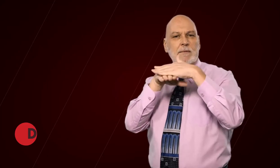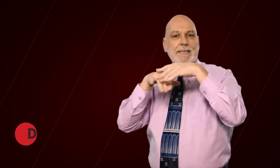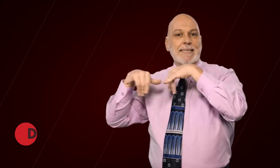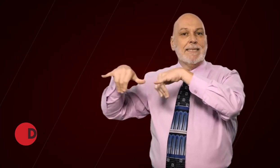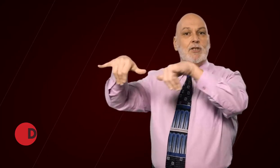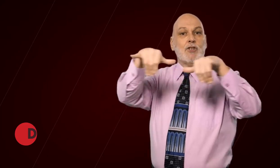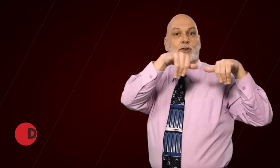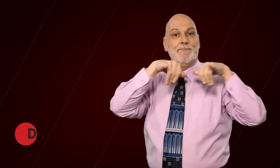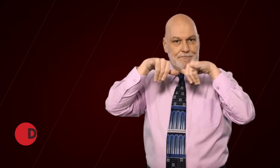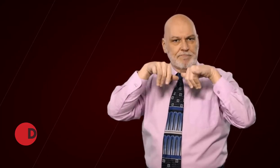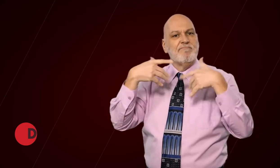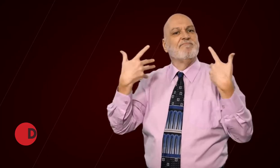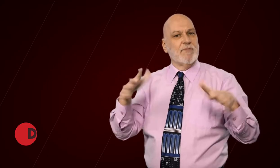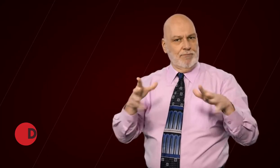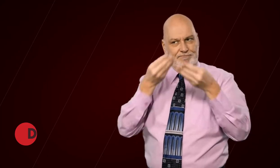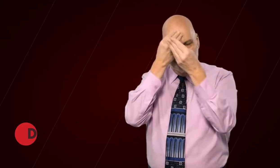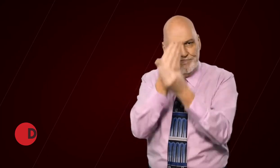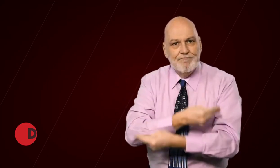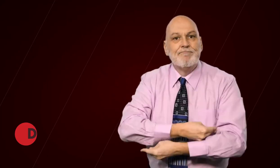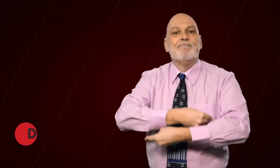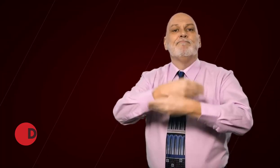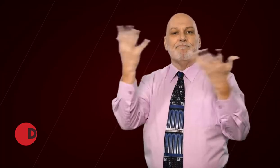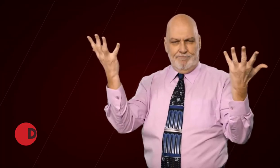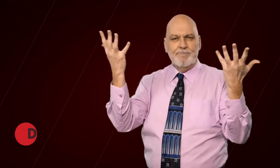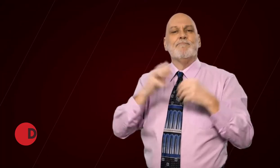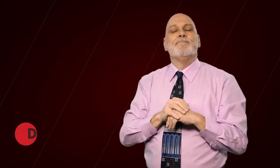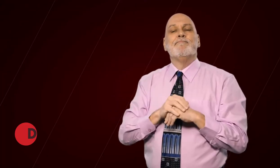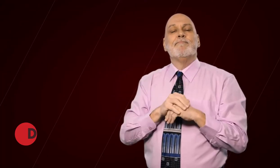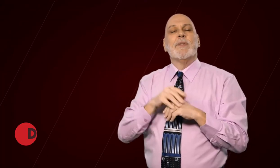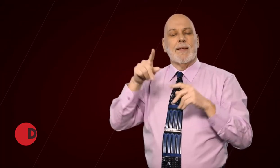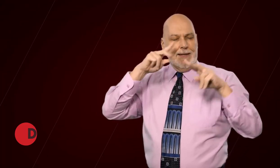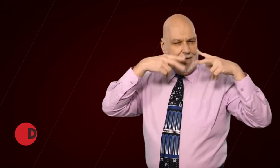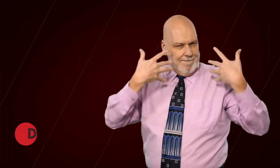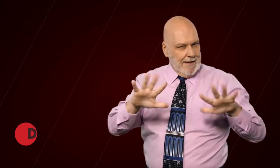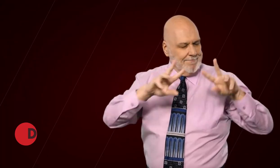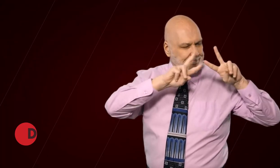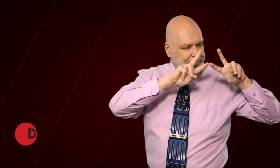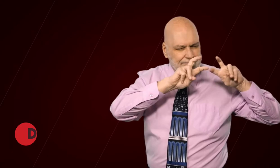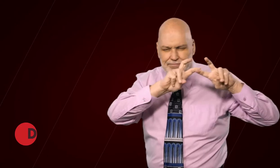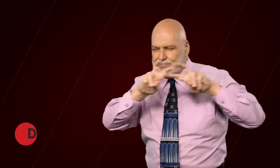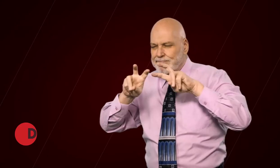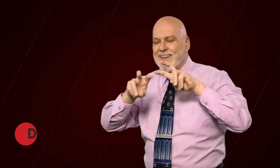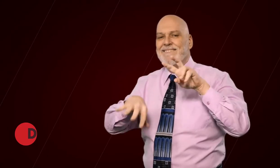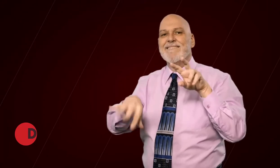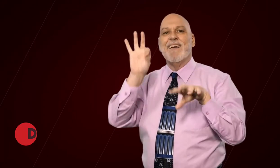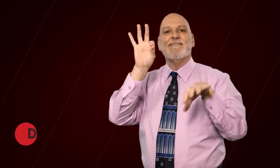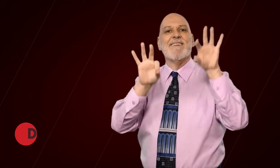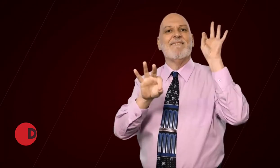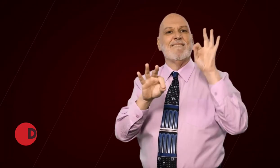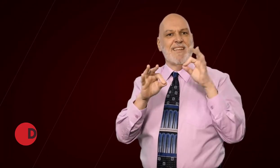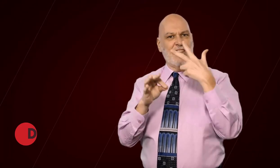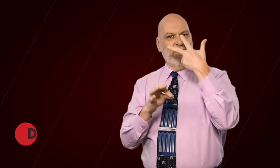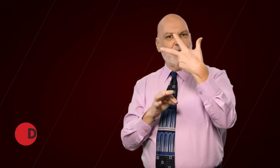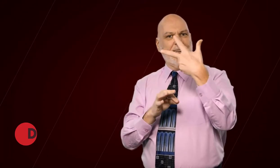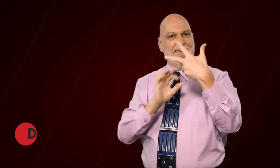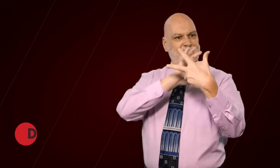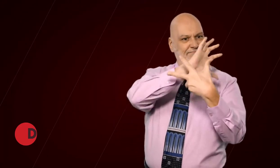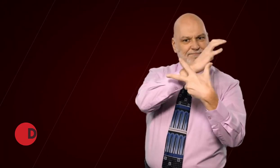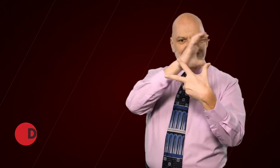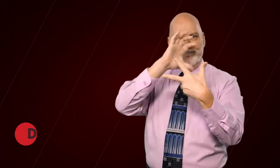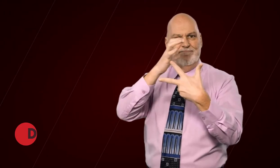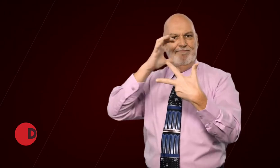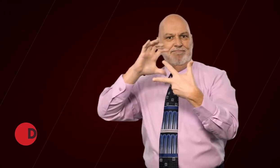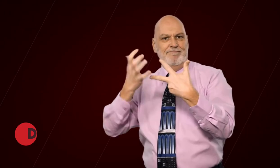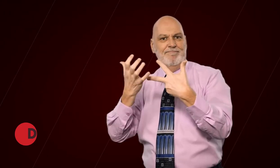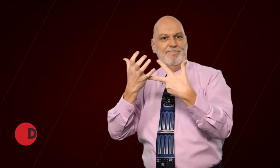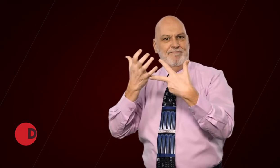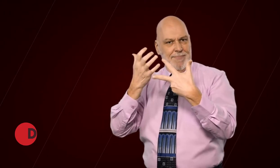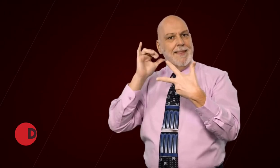was released focusing on three key opportunities